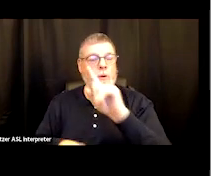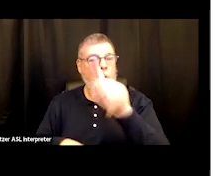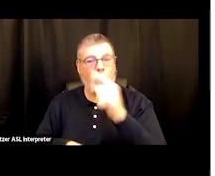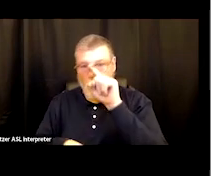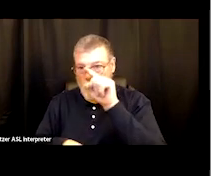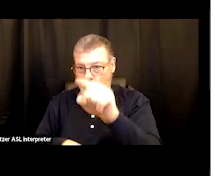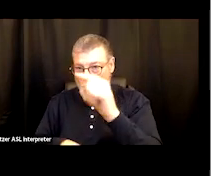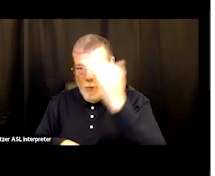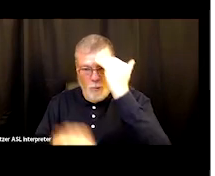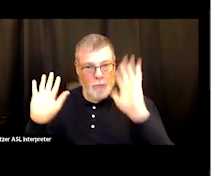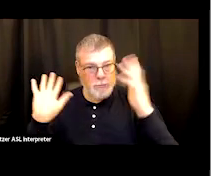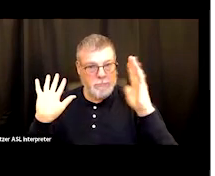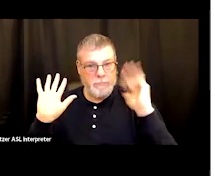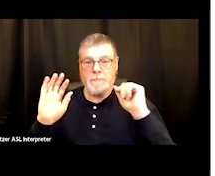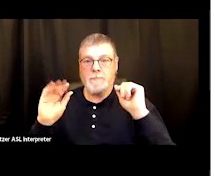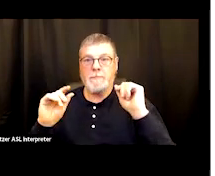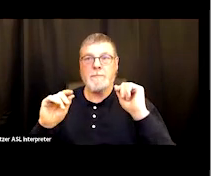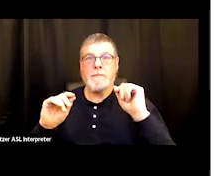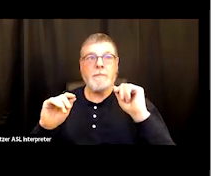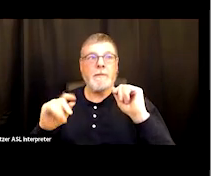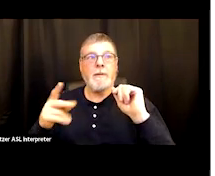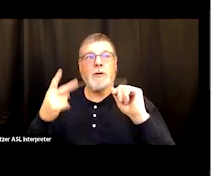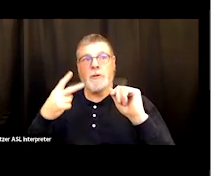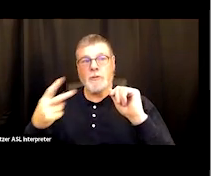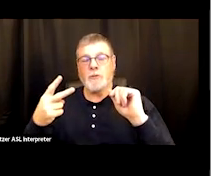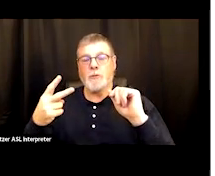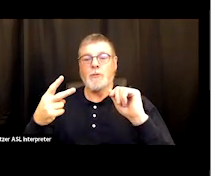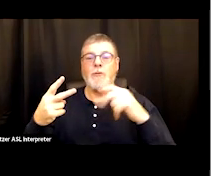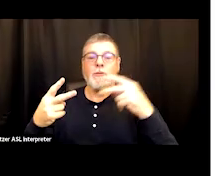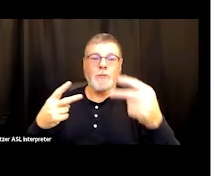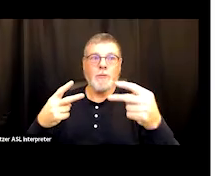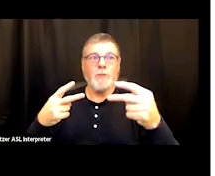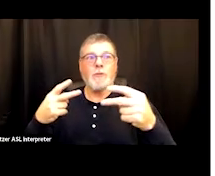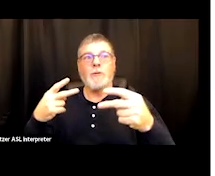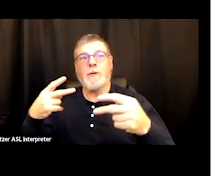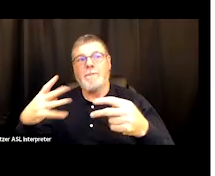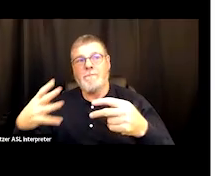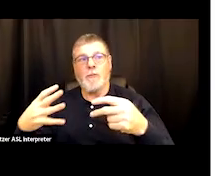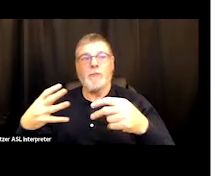So it just goes in a pattern of two letters, two numbers, two letters, four numbers,